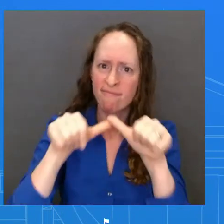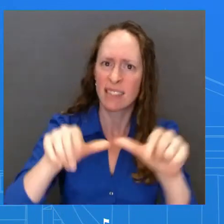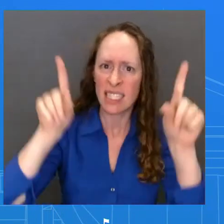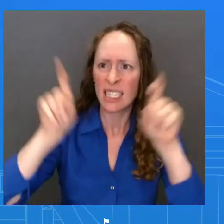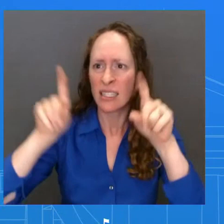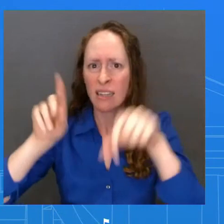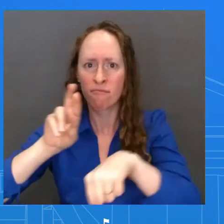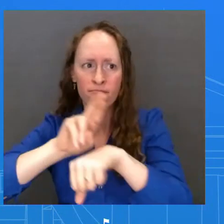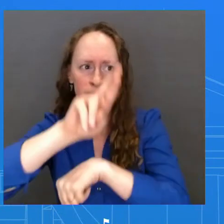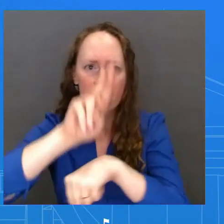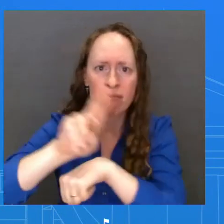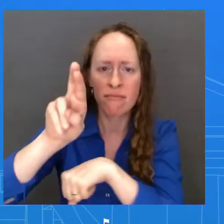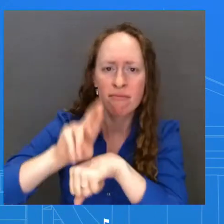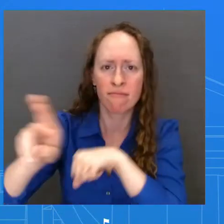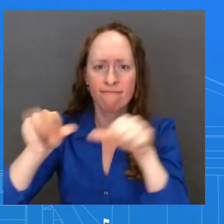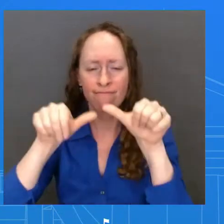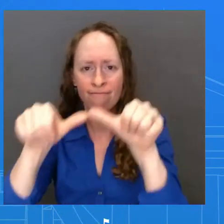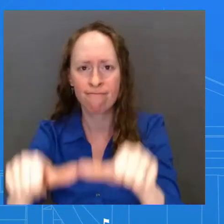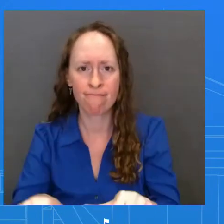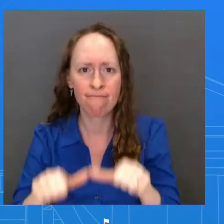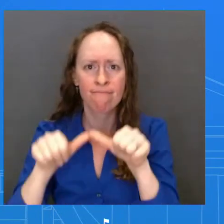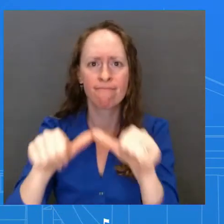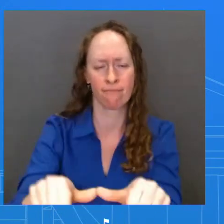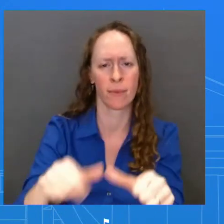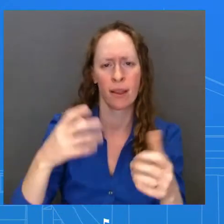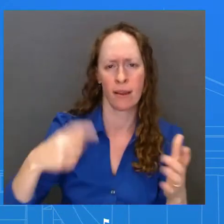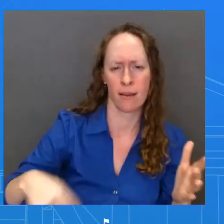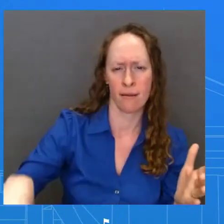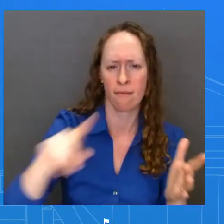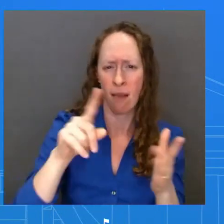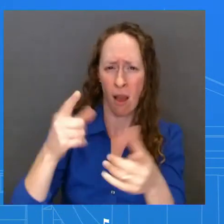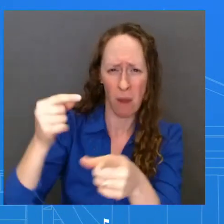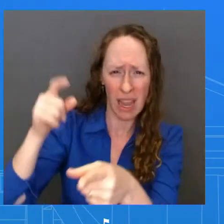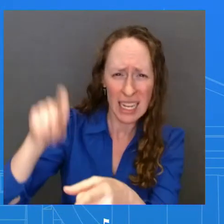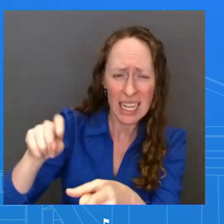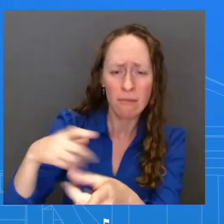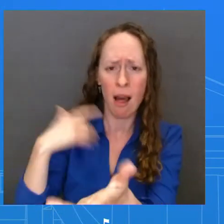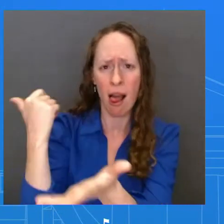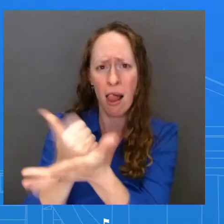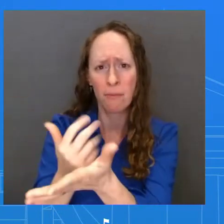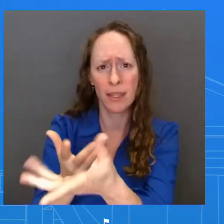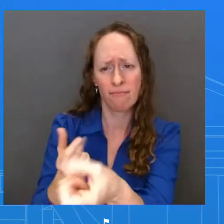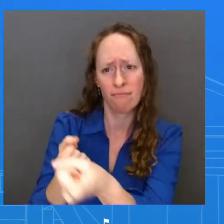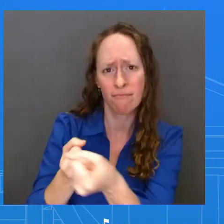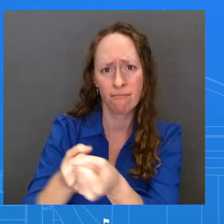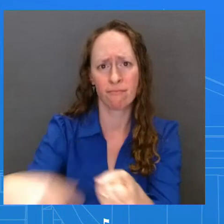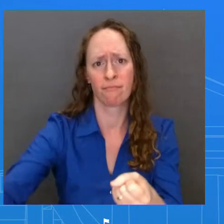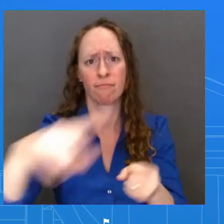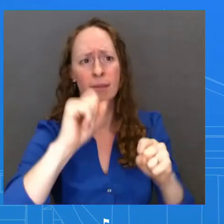and improving information- sharing and crisis communication and the policy coordination that goes along with responding